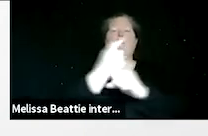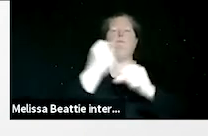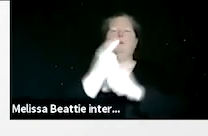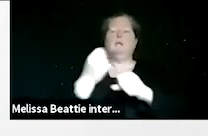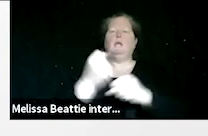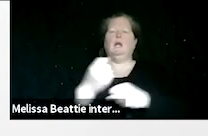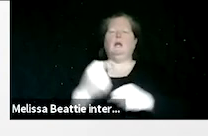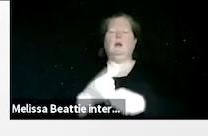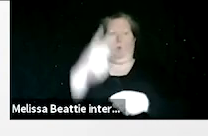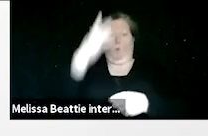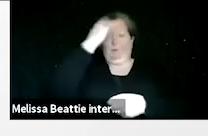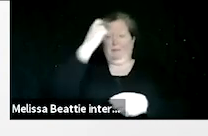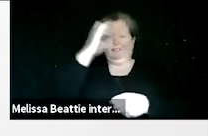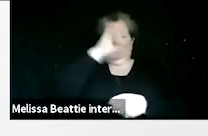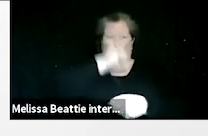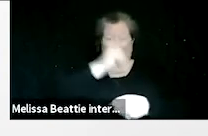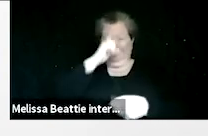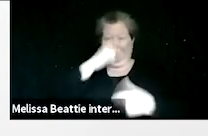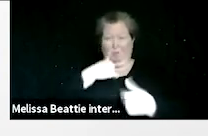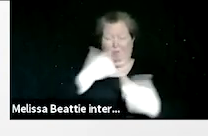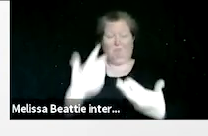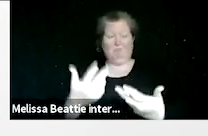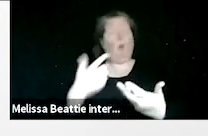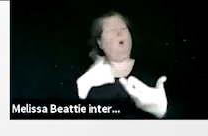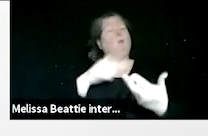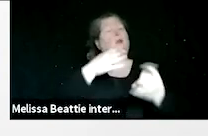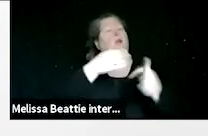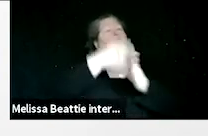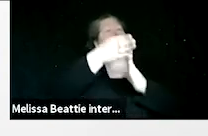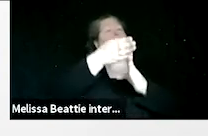is on my part as well. They're going to stick with this one thing, you know, fishing, for example.